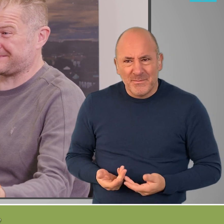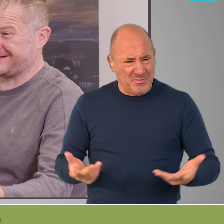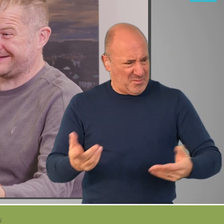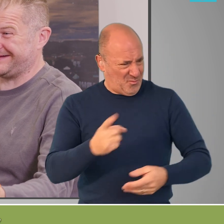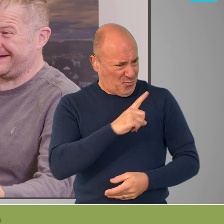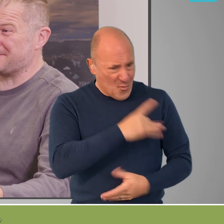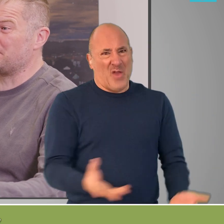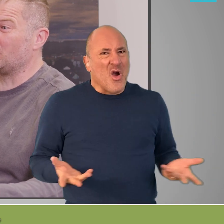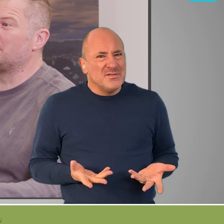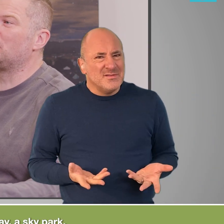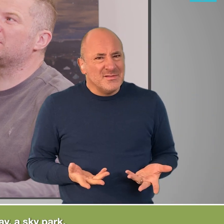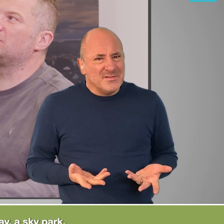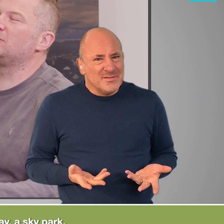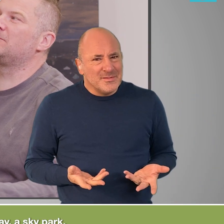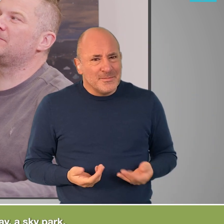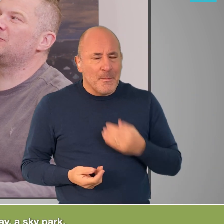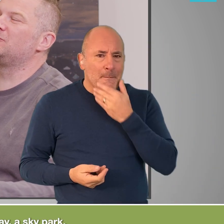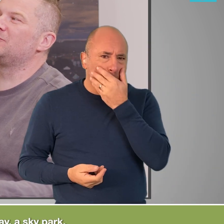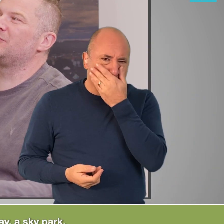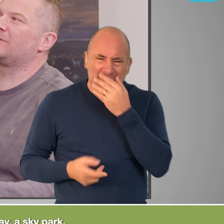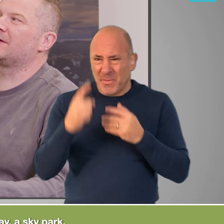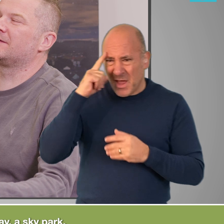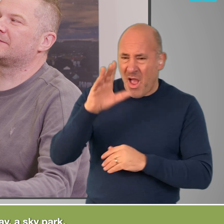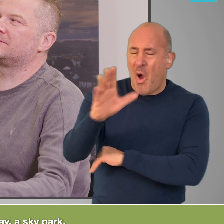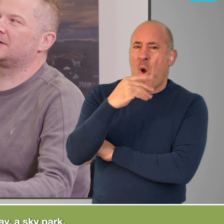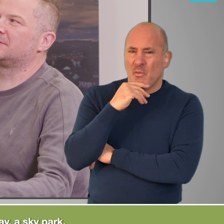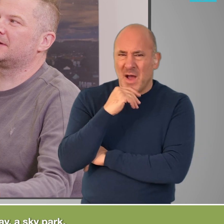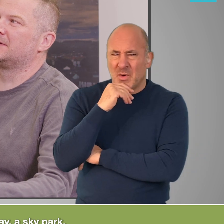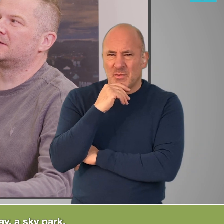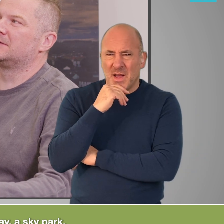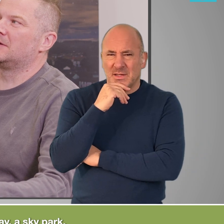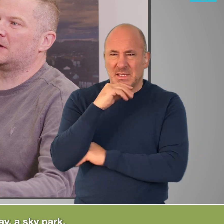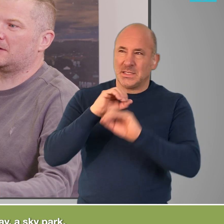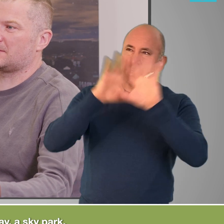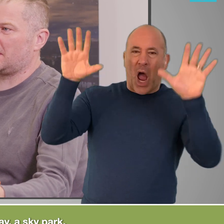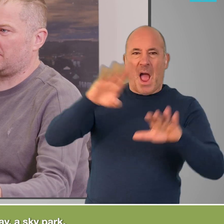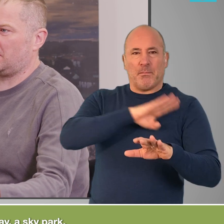Why not? But you think, right, okay, a sky park,